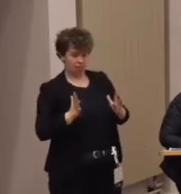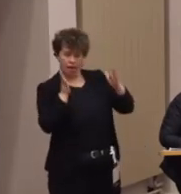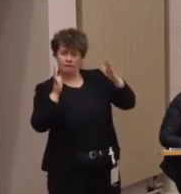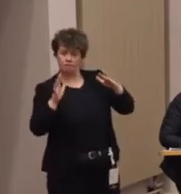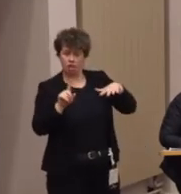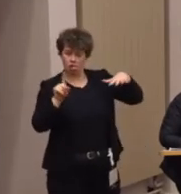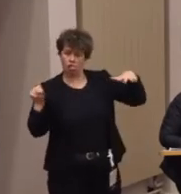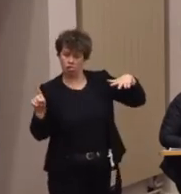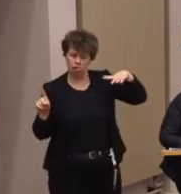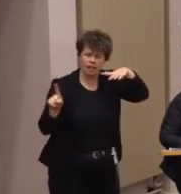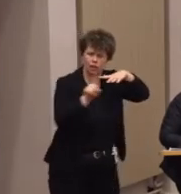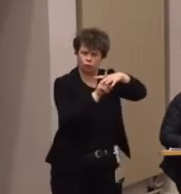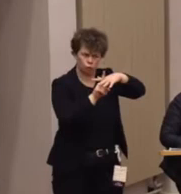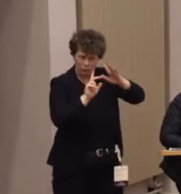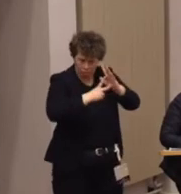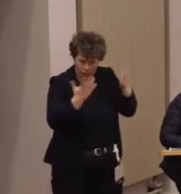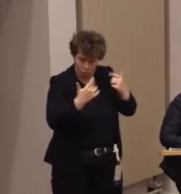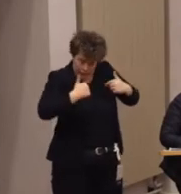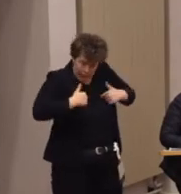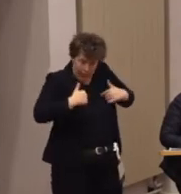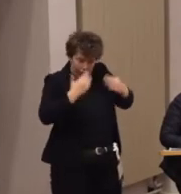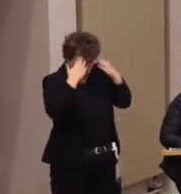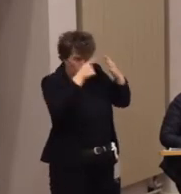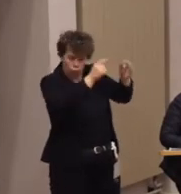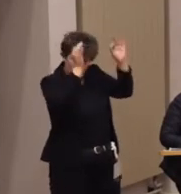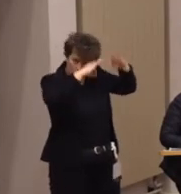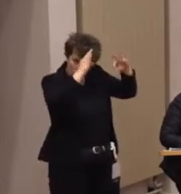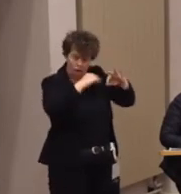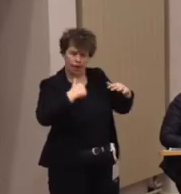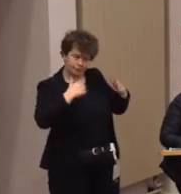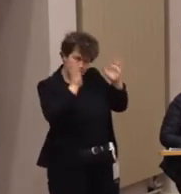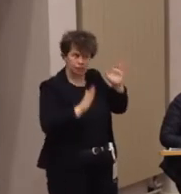documented. And we know that persons with disabilities should be on the table when the